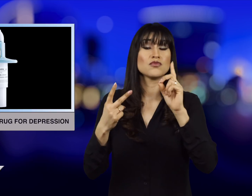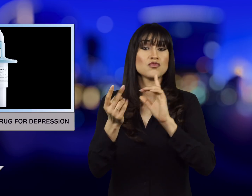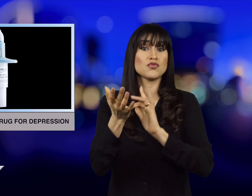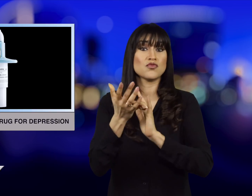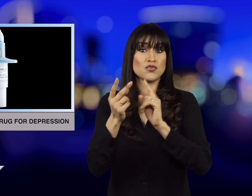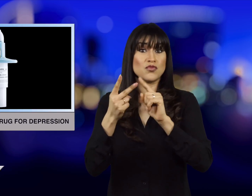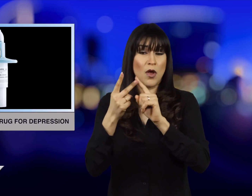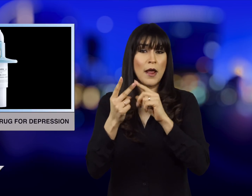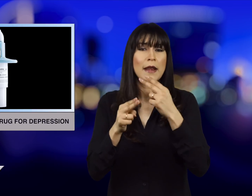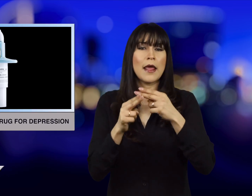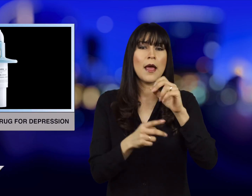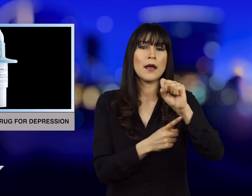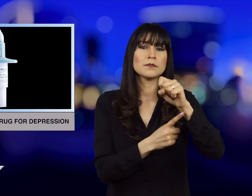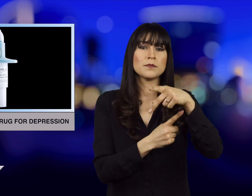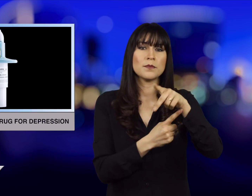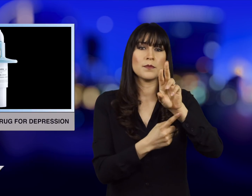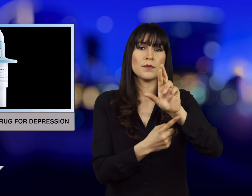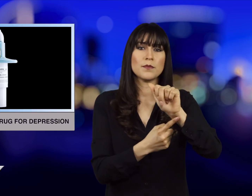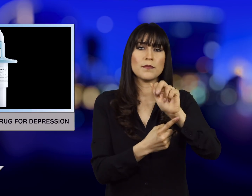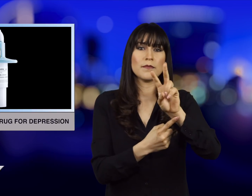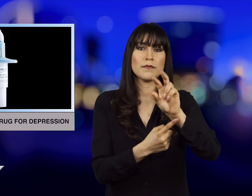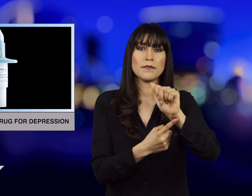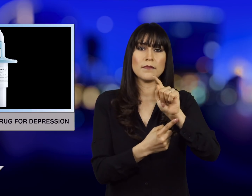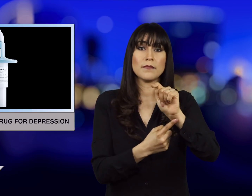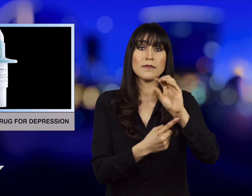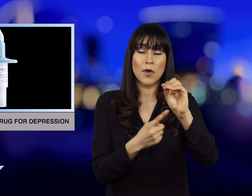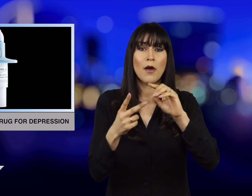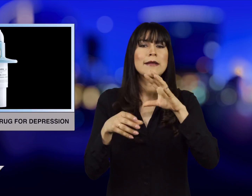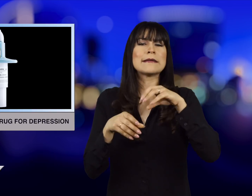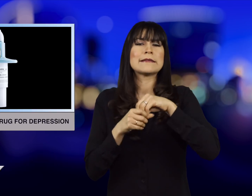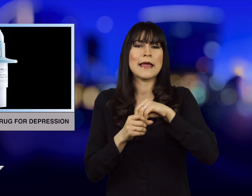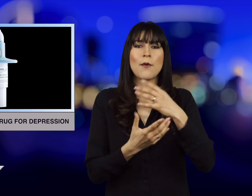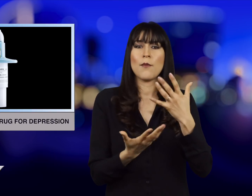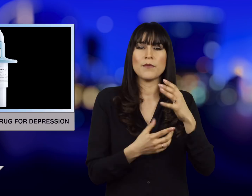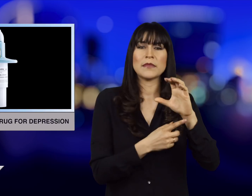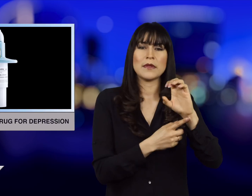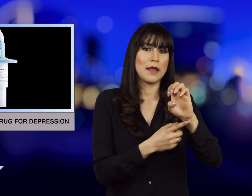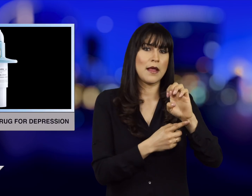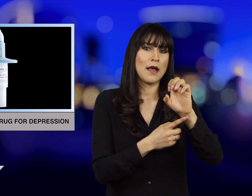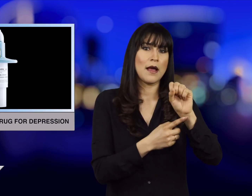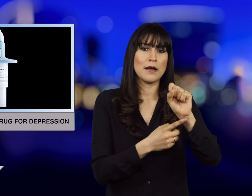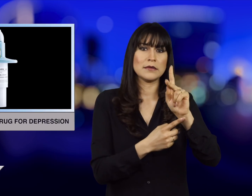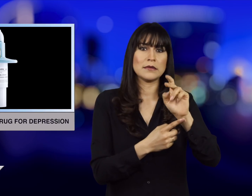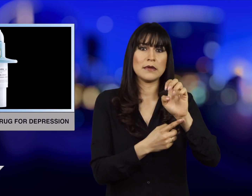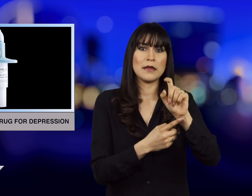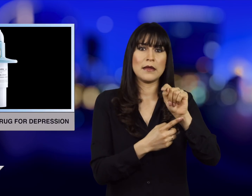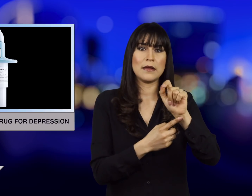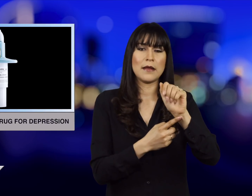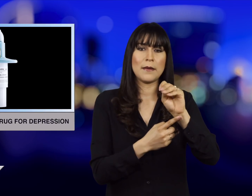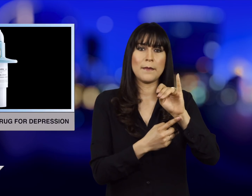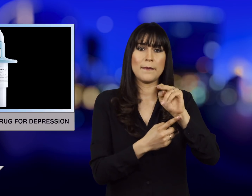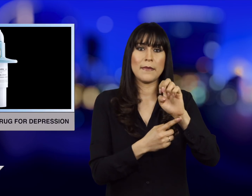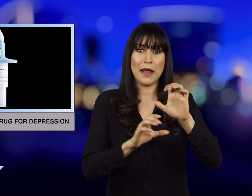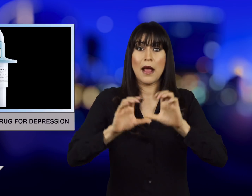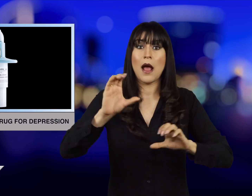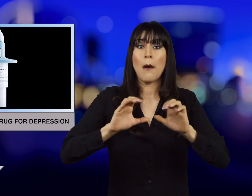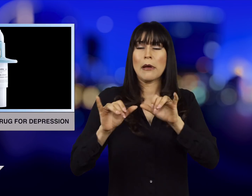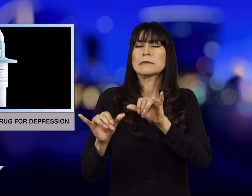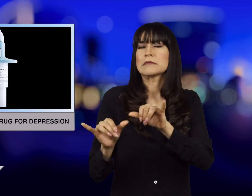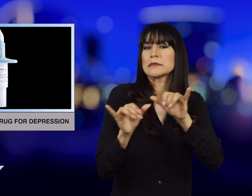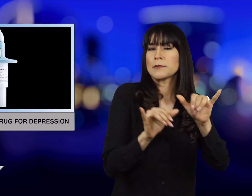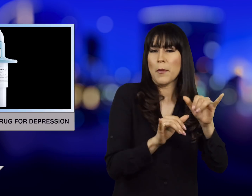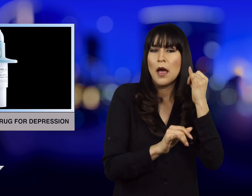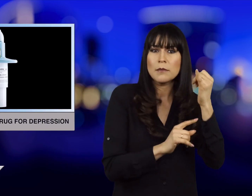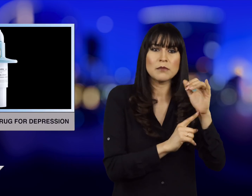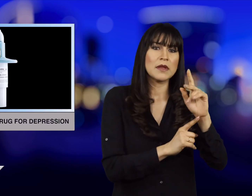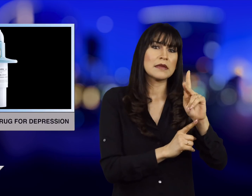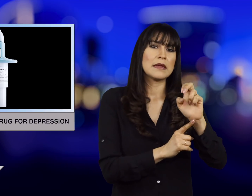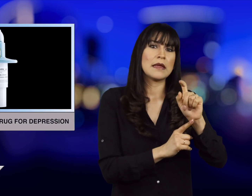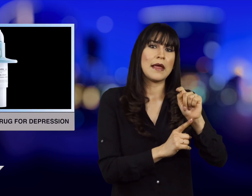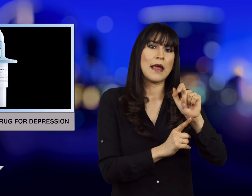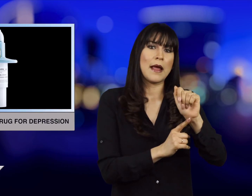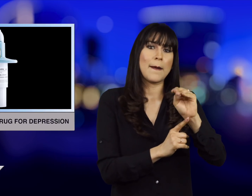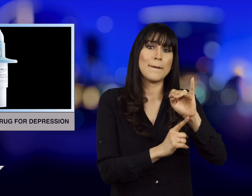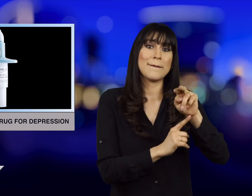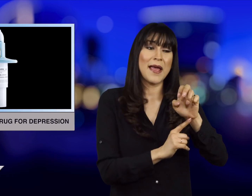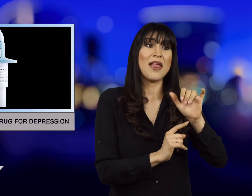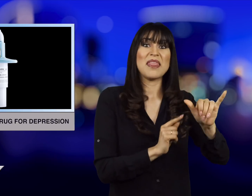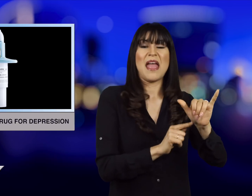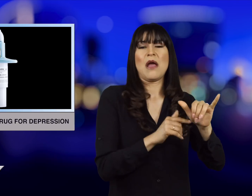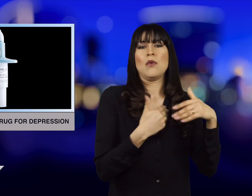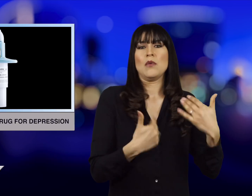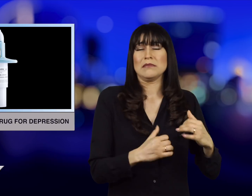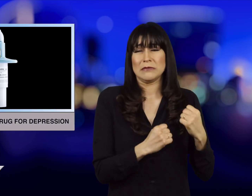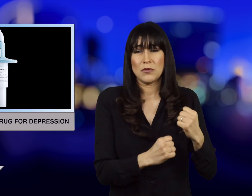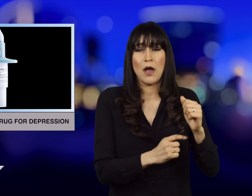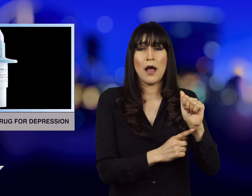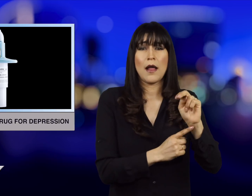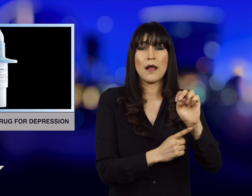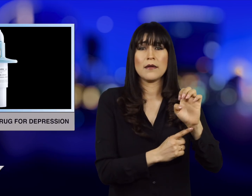The drug is Spravato and it contains esketamine, the chemical cousin of ketamine, a powerful